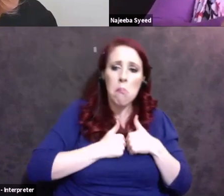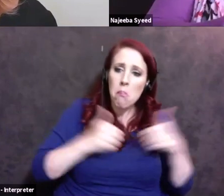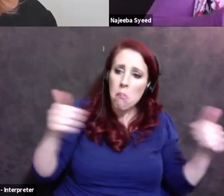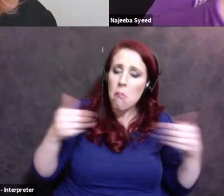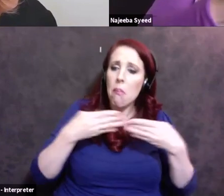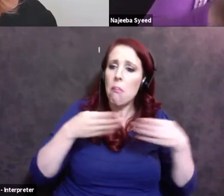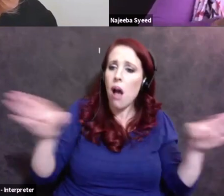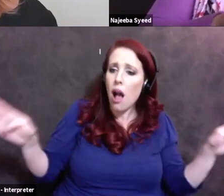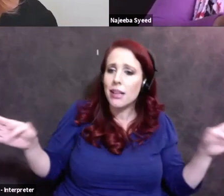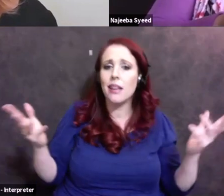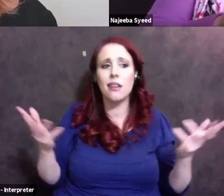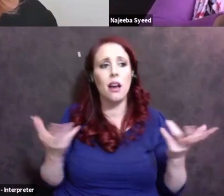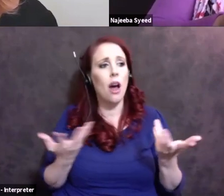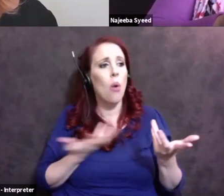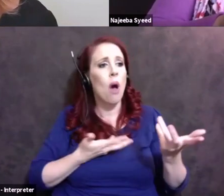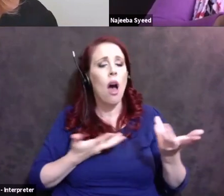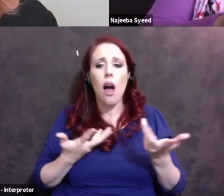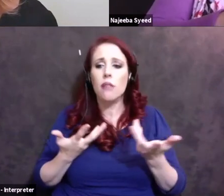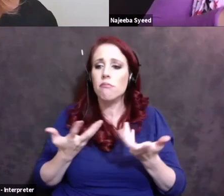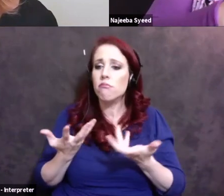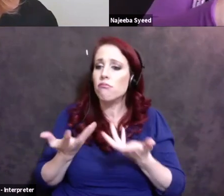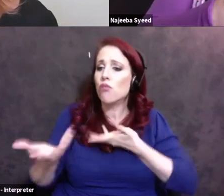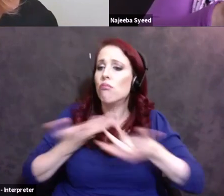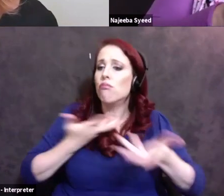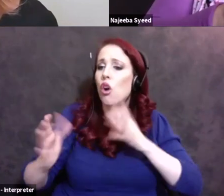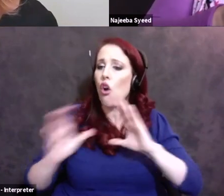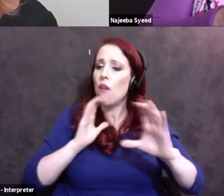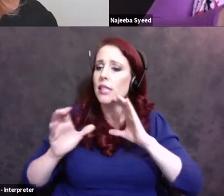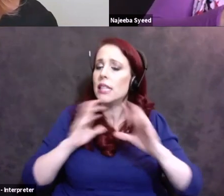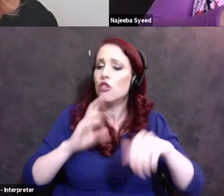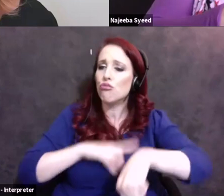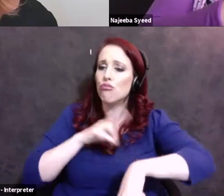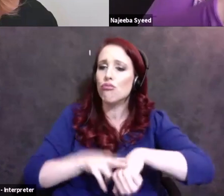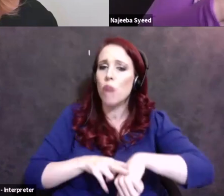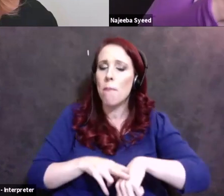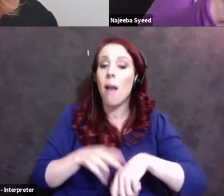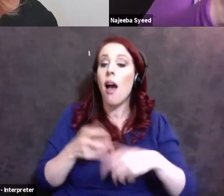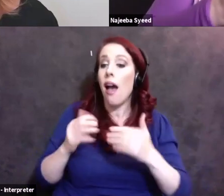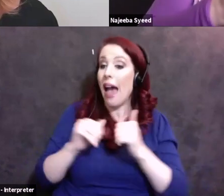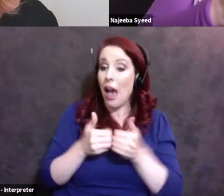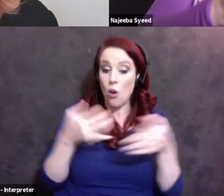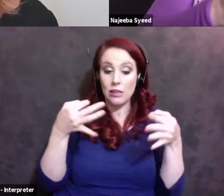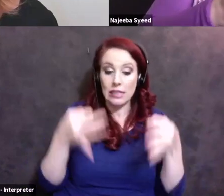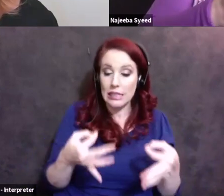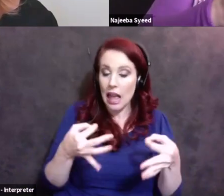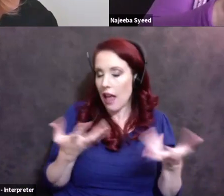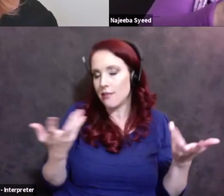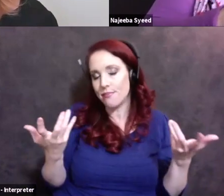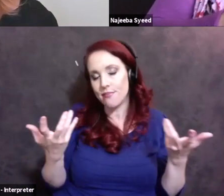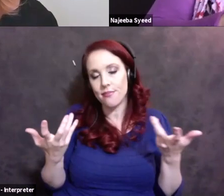and engage with some of it in conversation but I think negotiating that is going to be